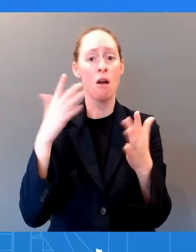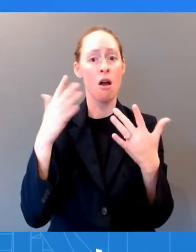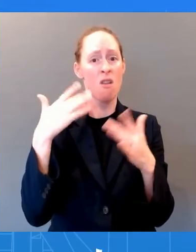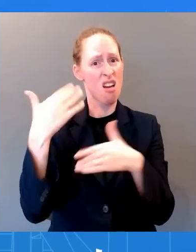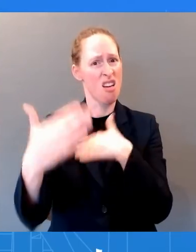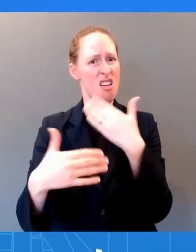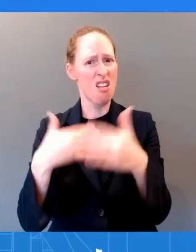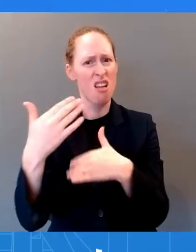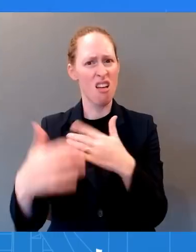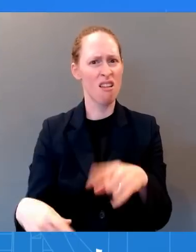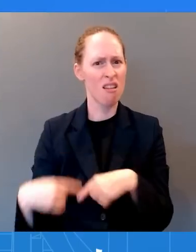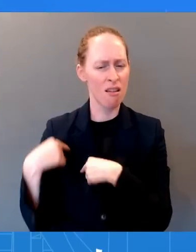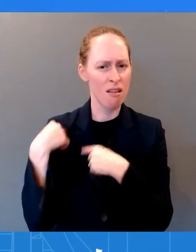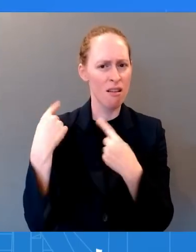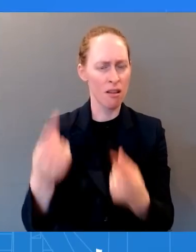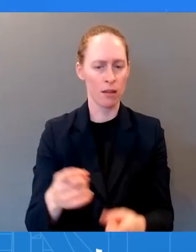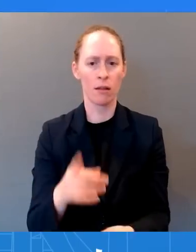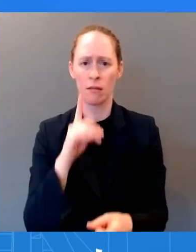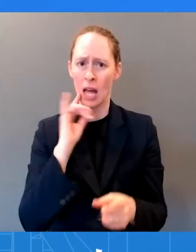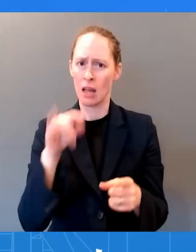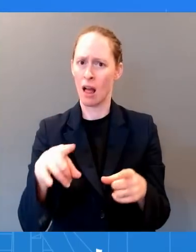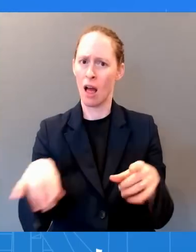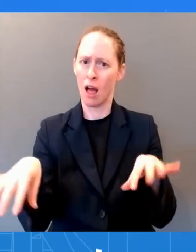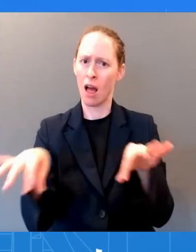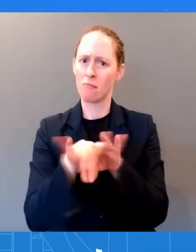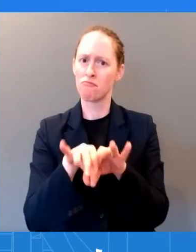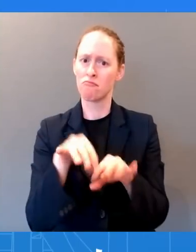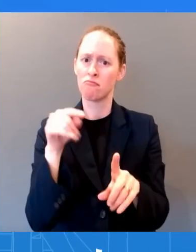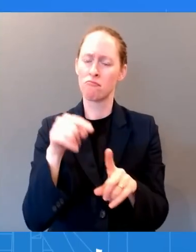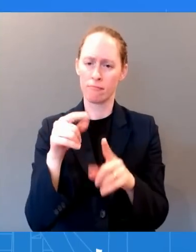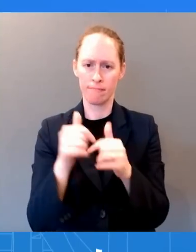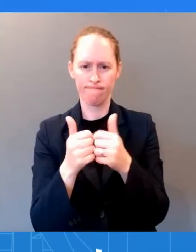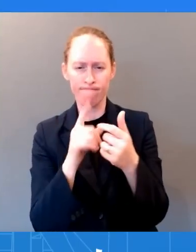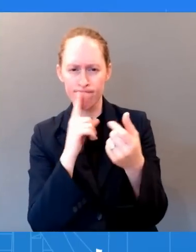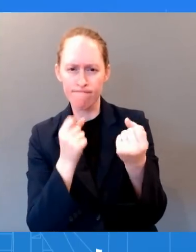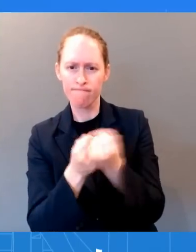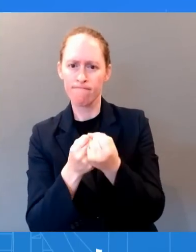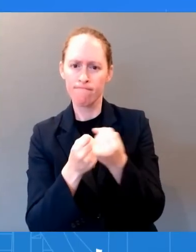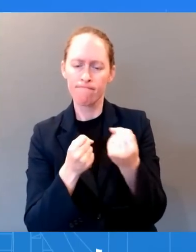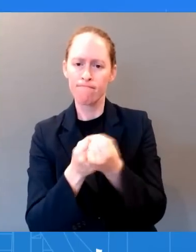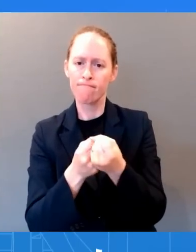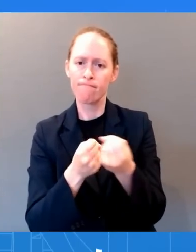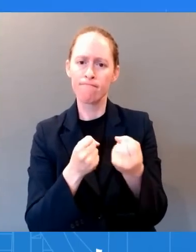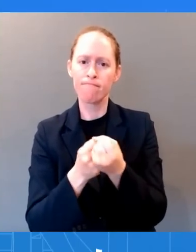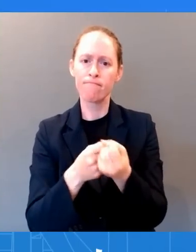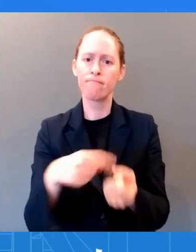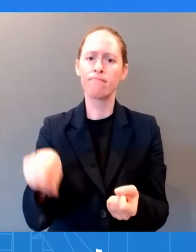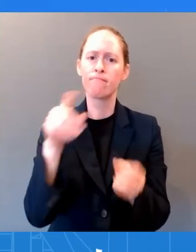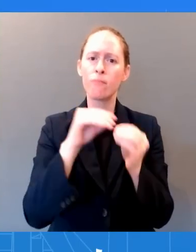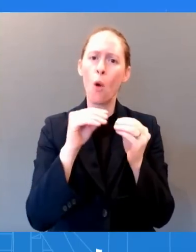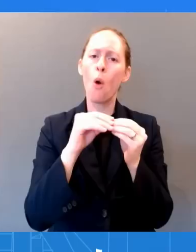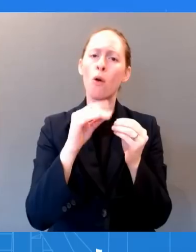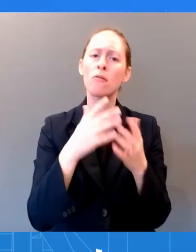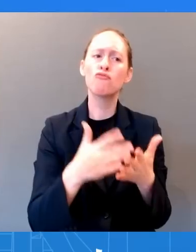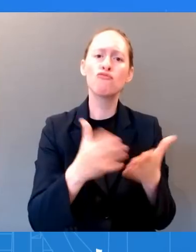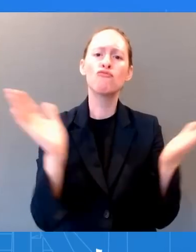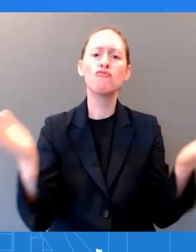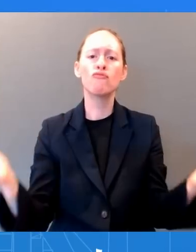because it broadens the amount and quality of cannabis available for research purposes. And we will continue to explore --